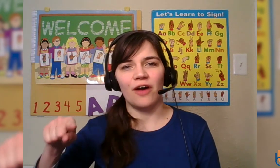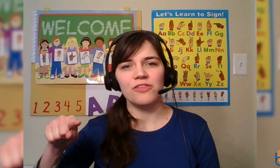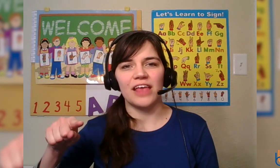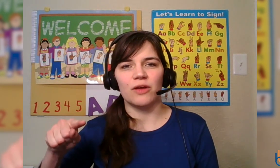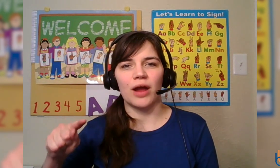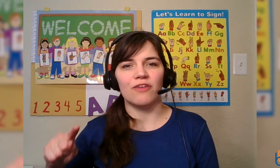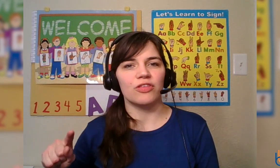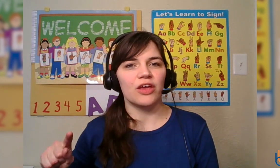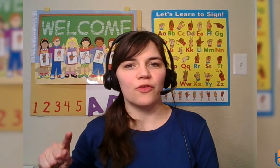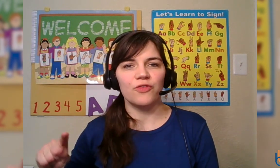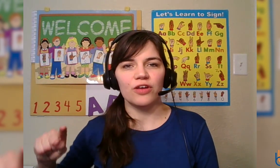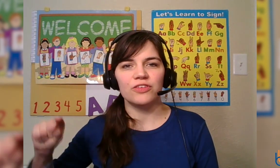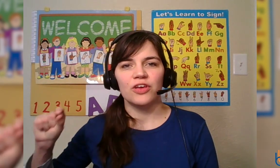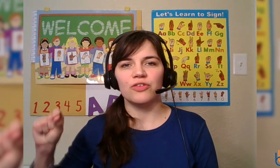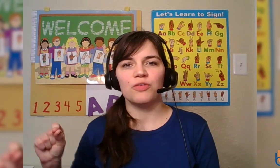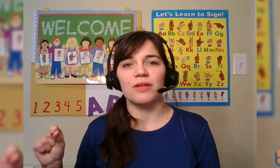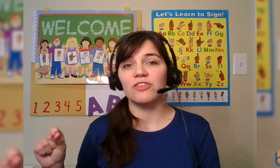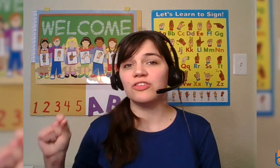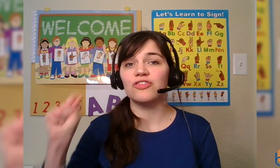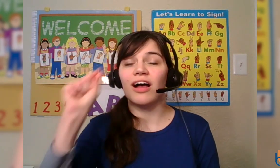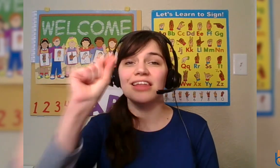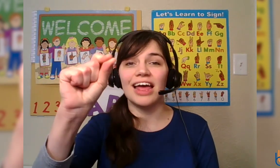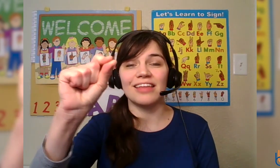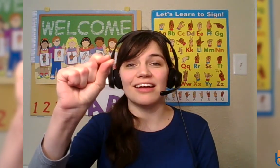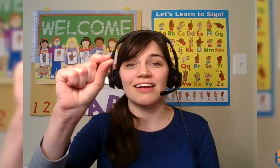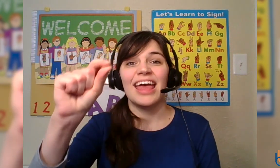the house, and wherever they go first, use your pencil to draw a line there,. And